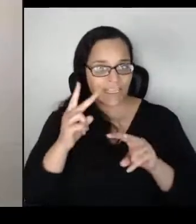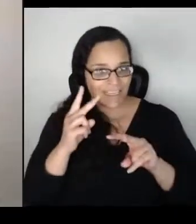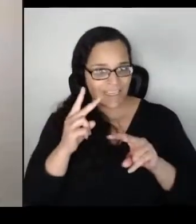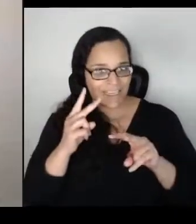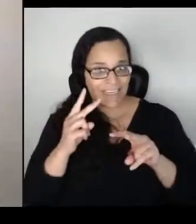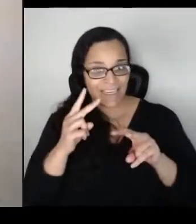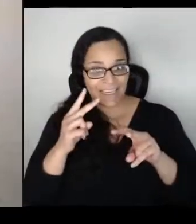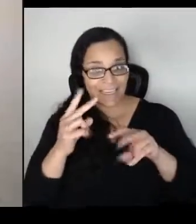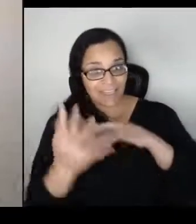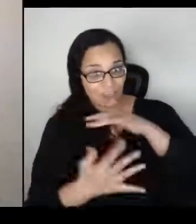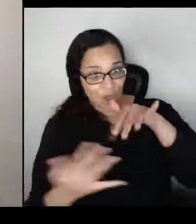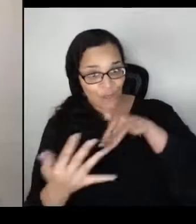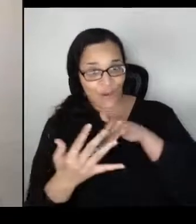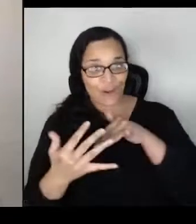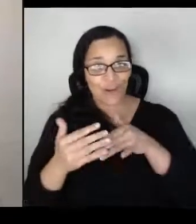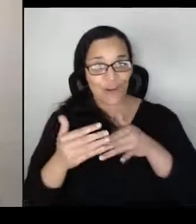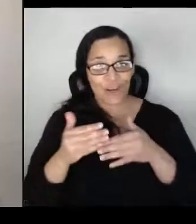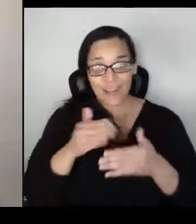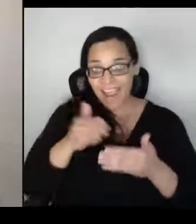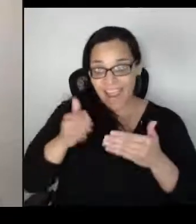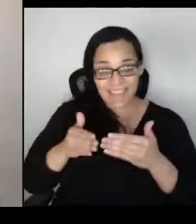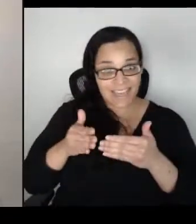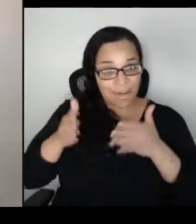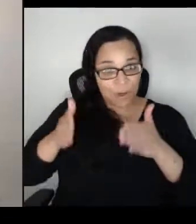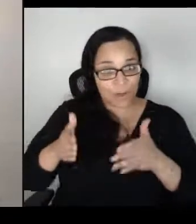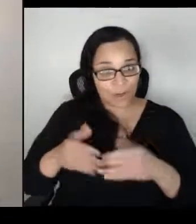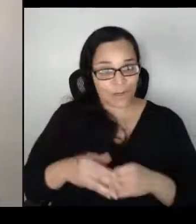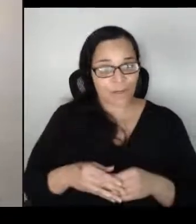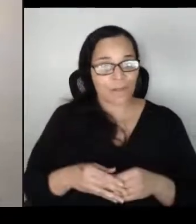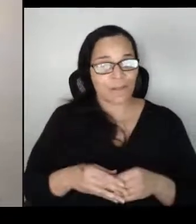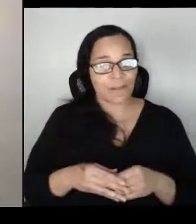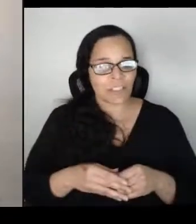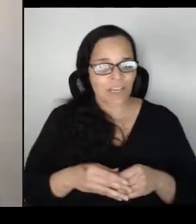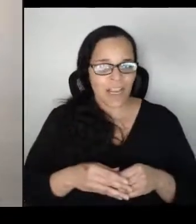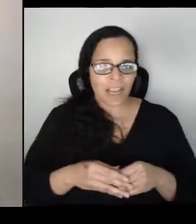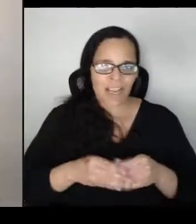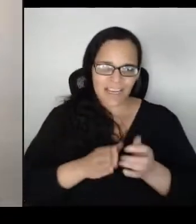And, you know it motivates me even more,